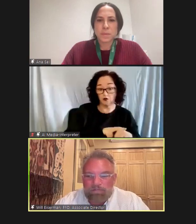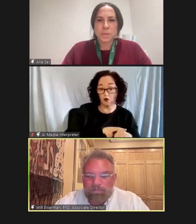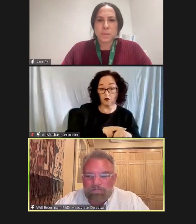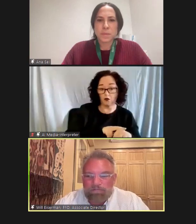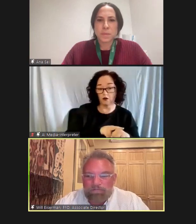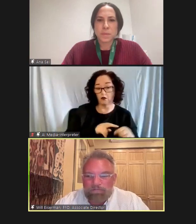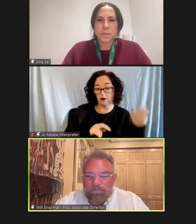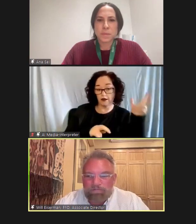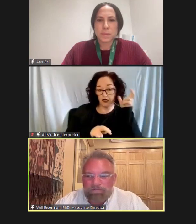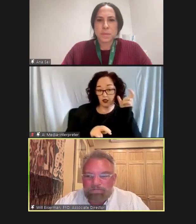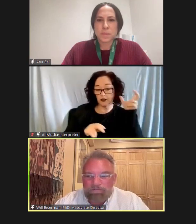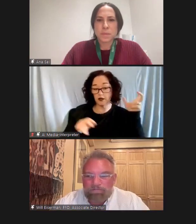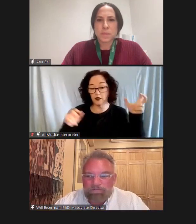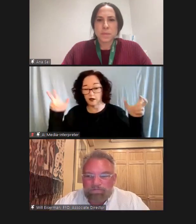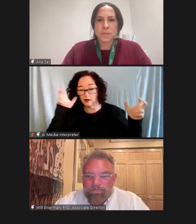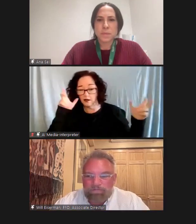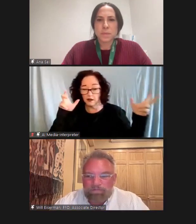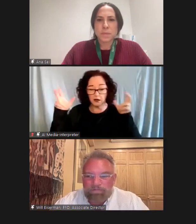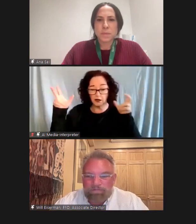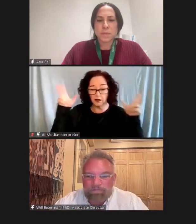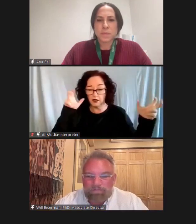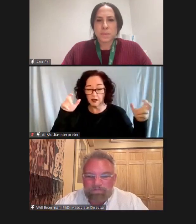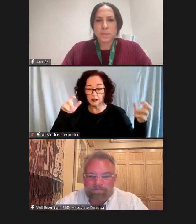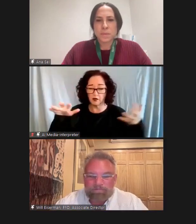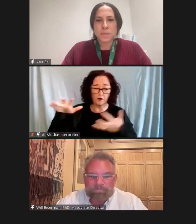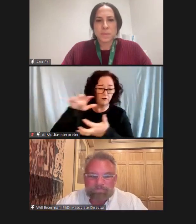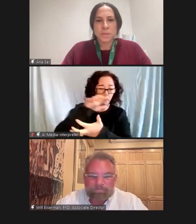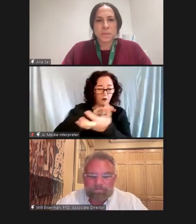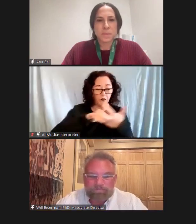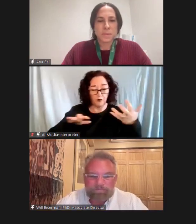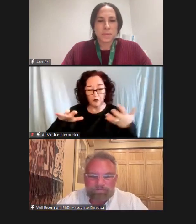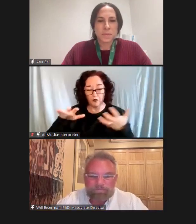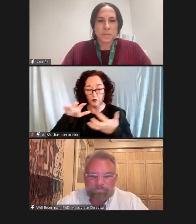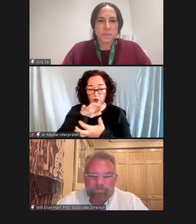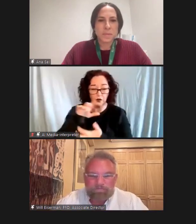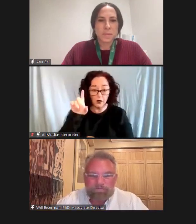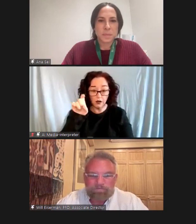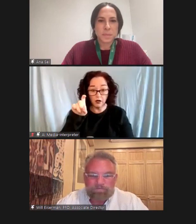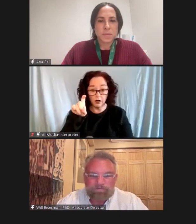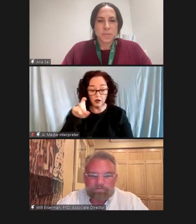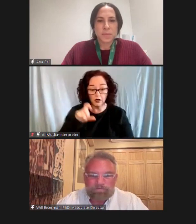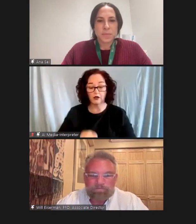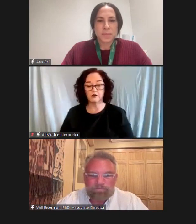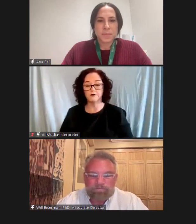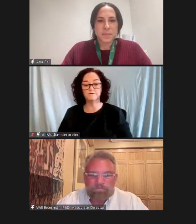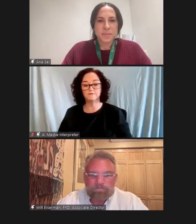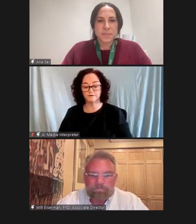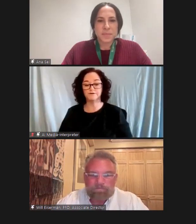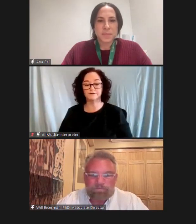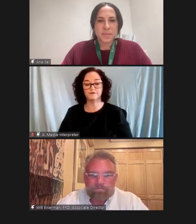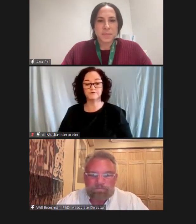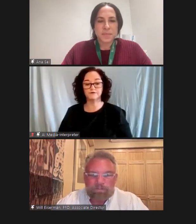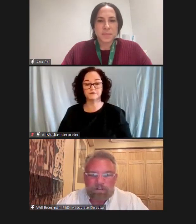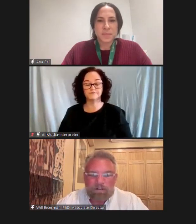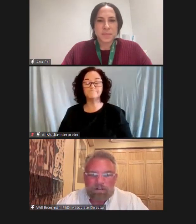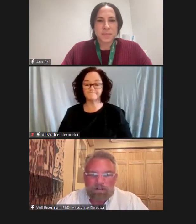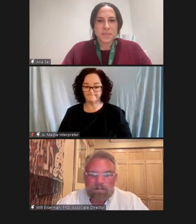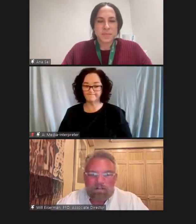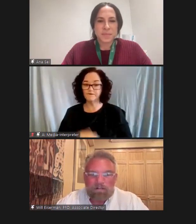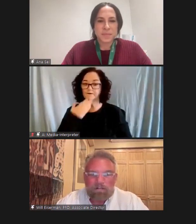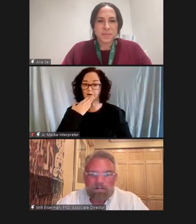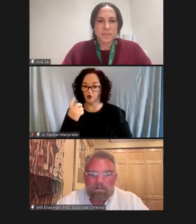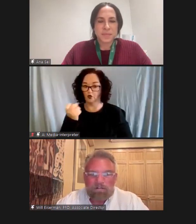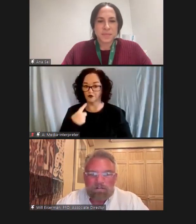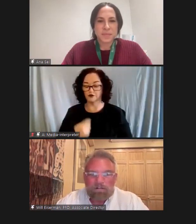ear oh that's a great question and so